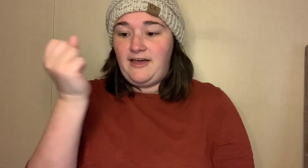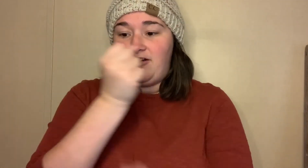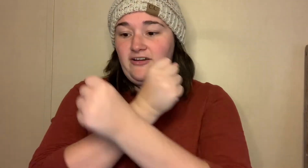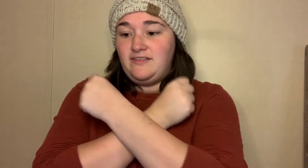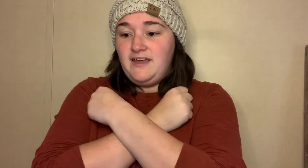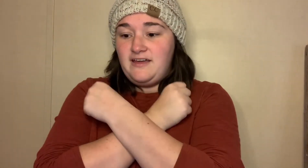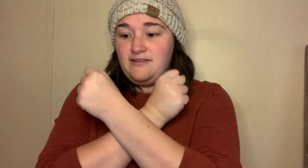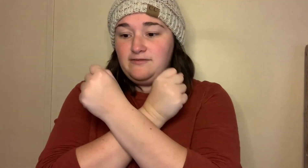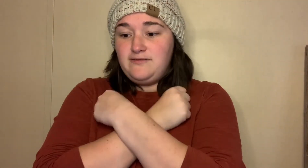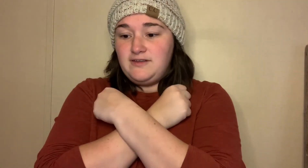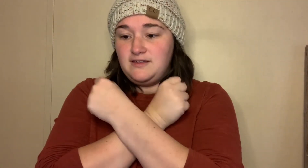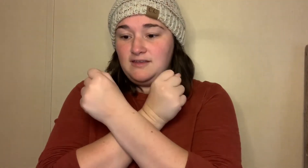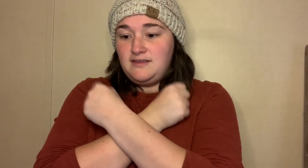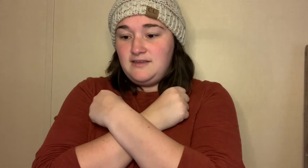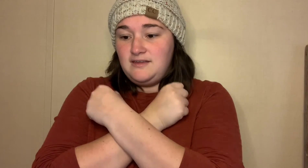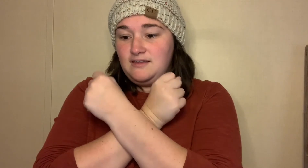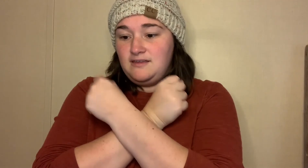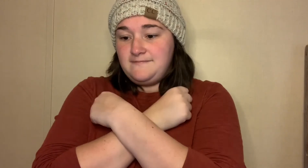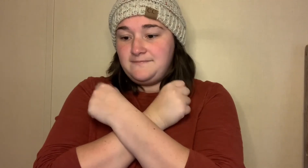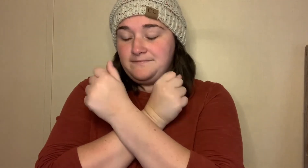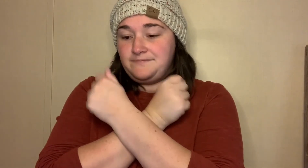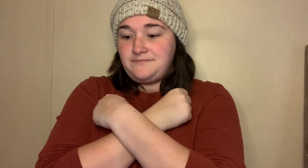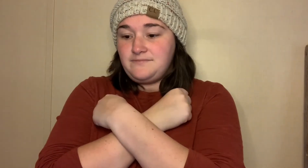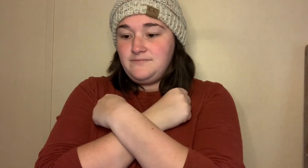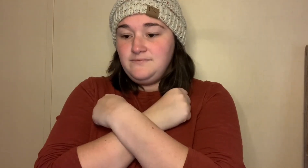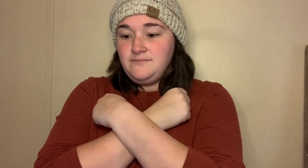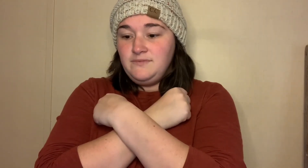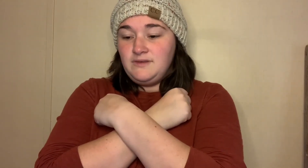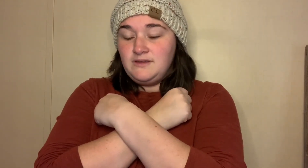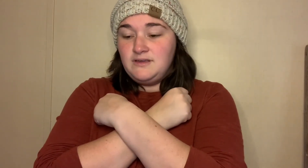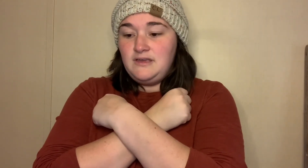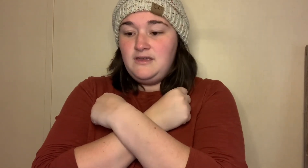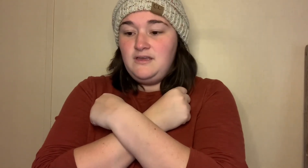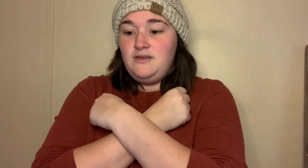our love